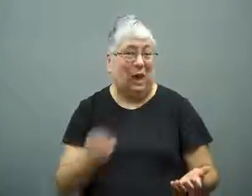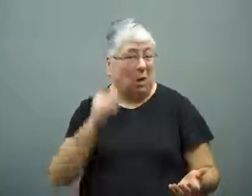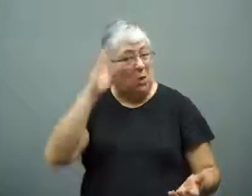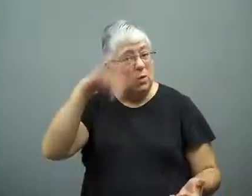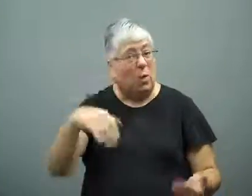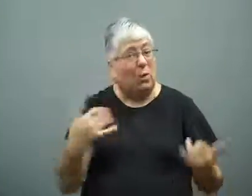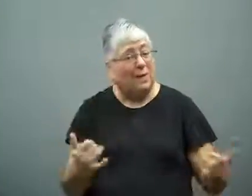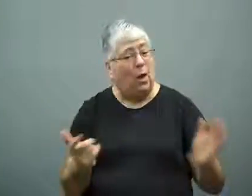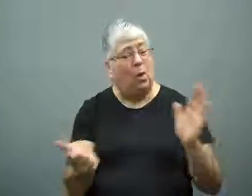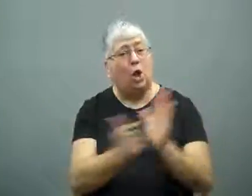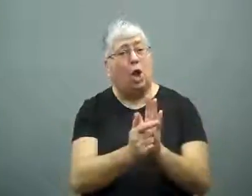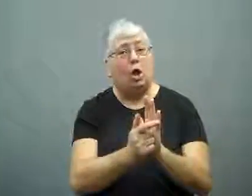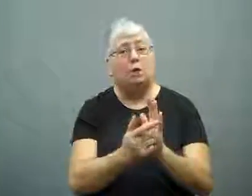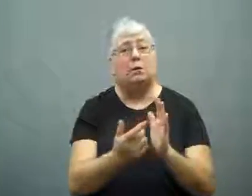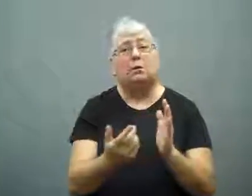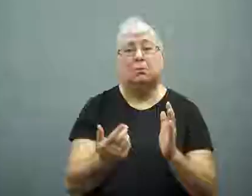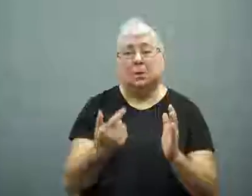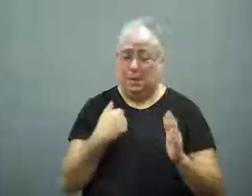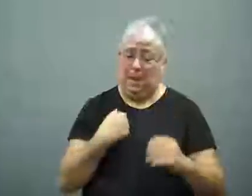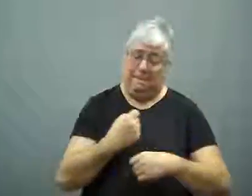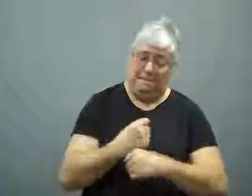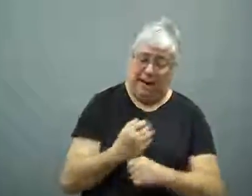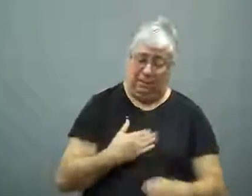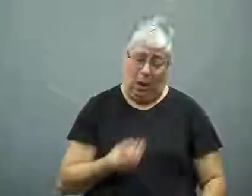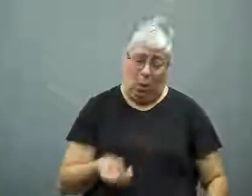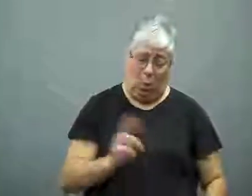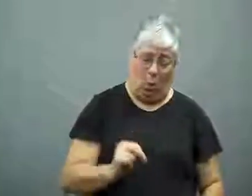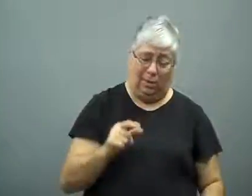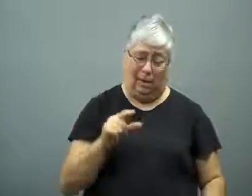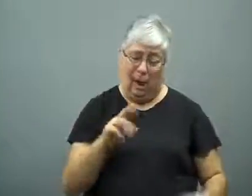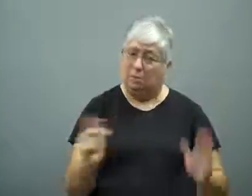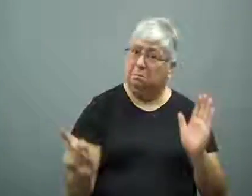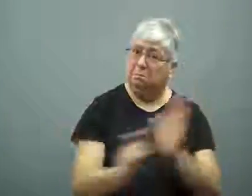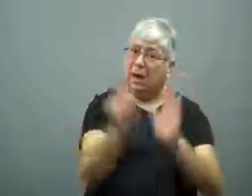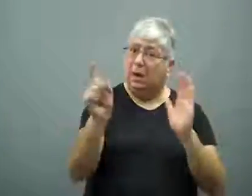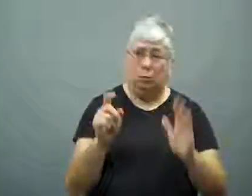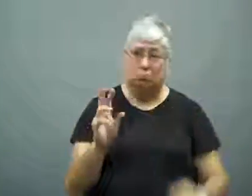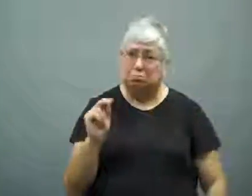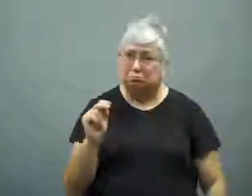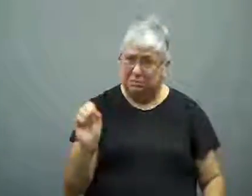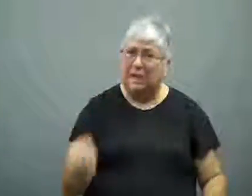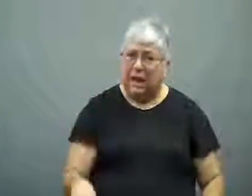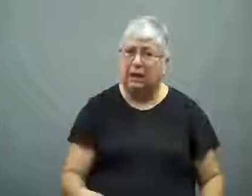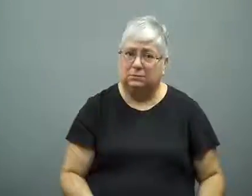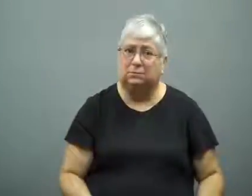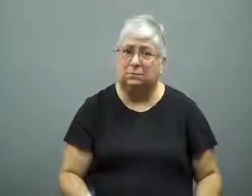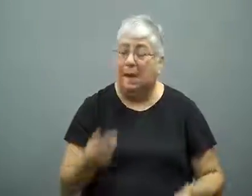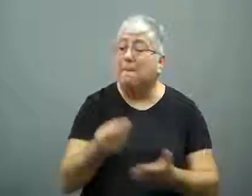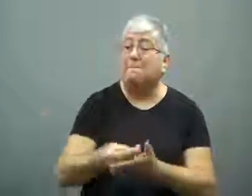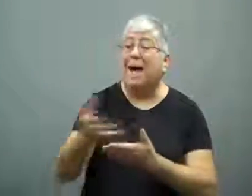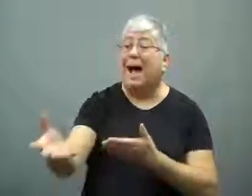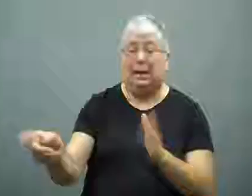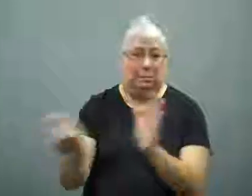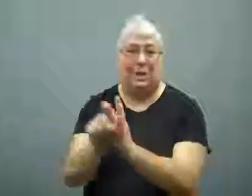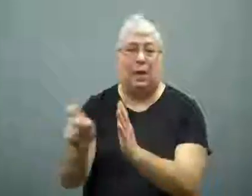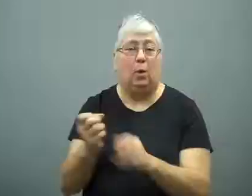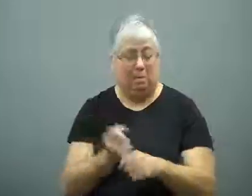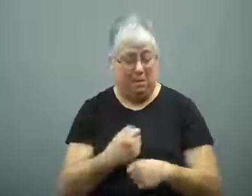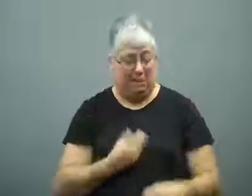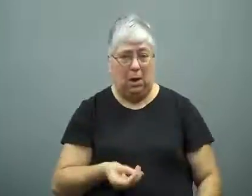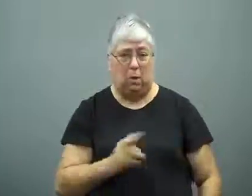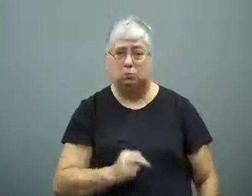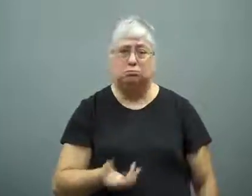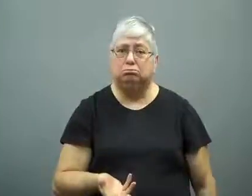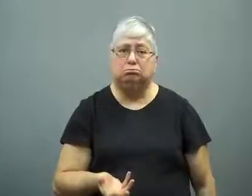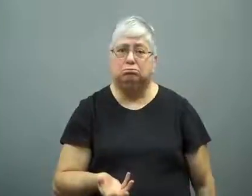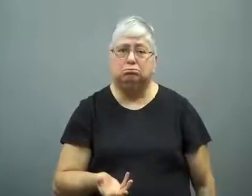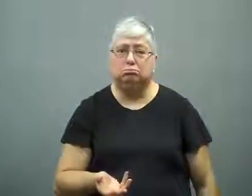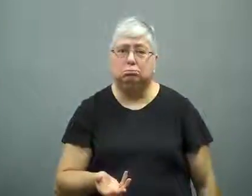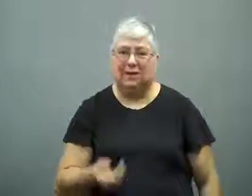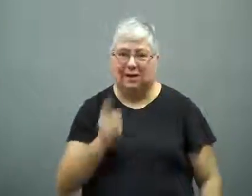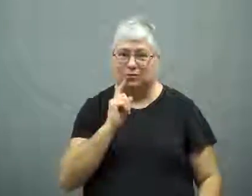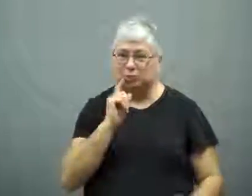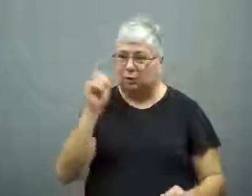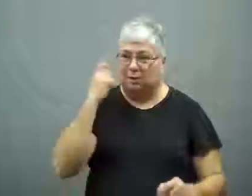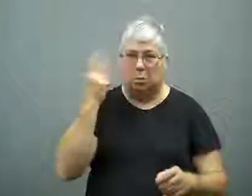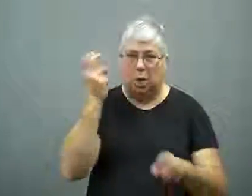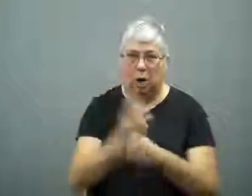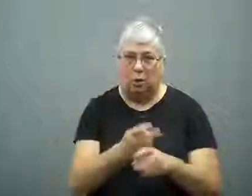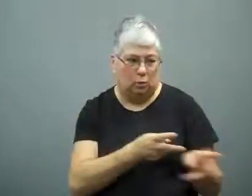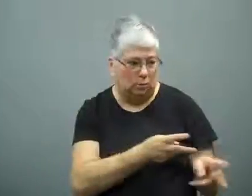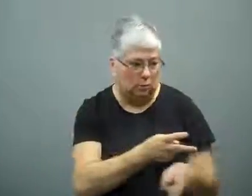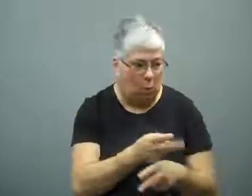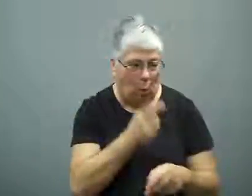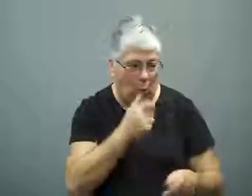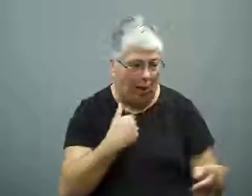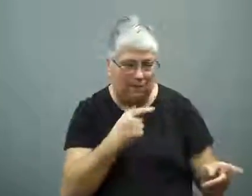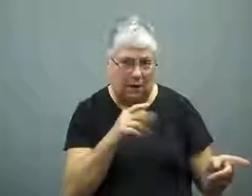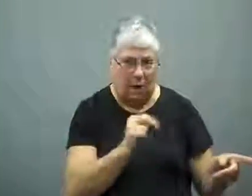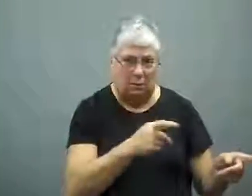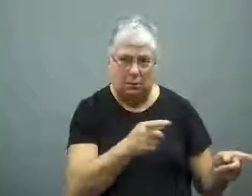It's actually legal to make your own gun.